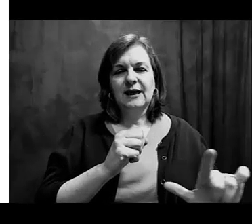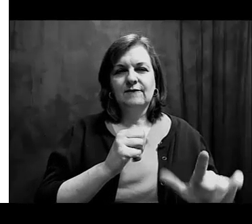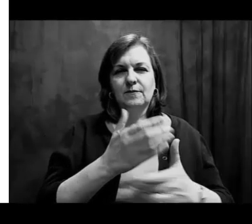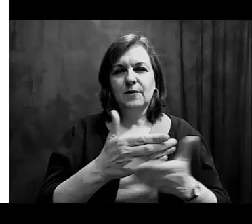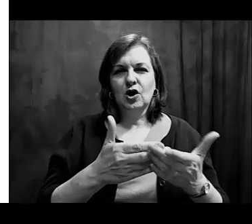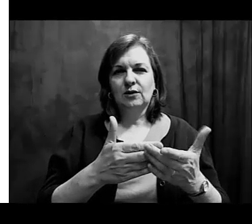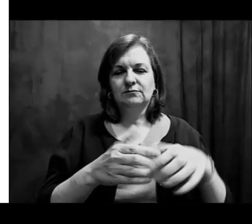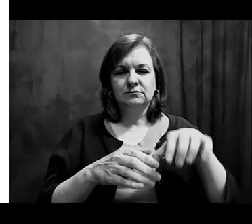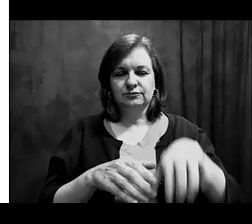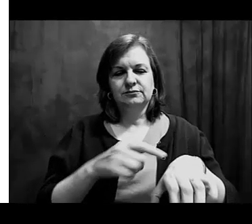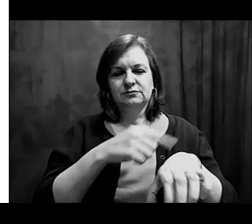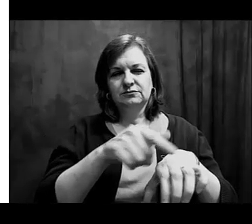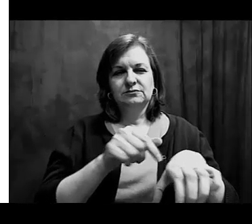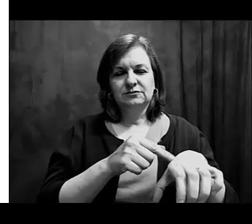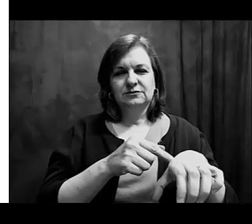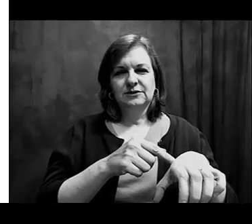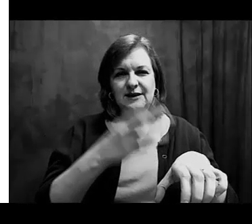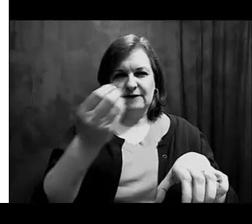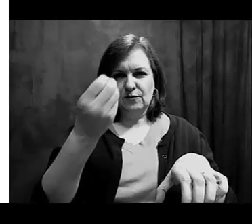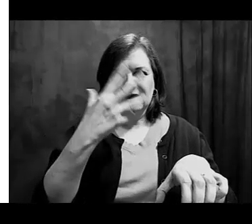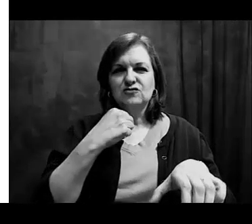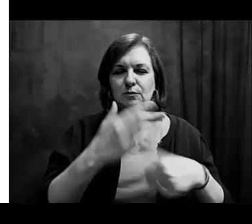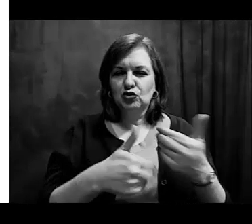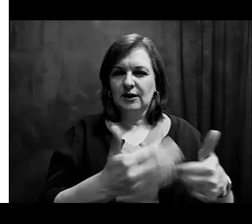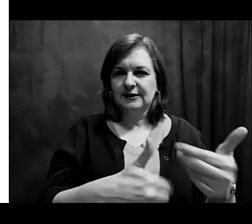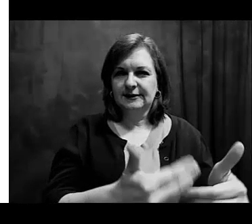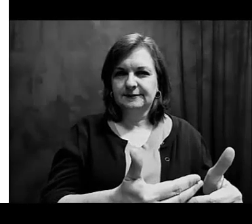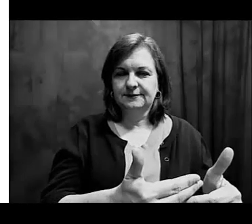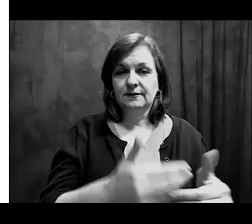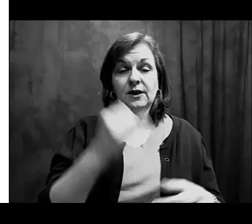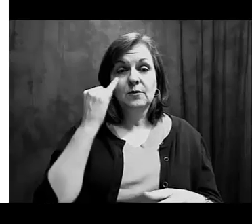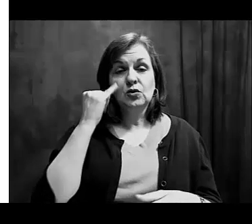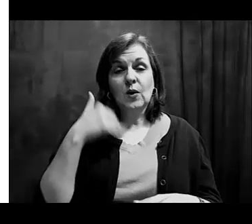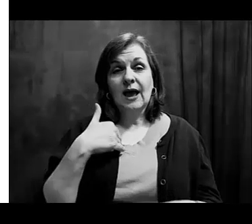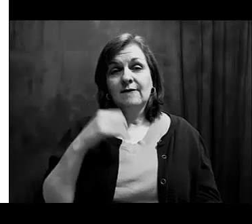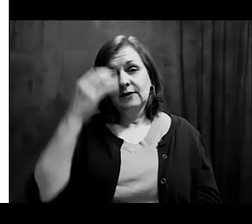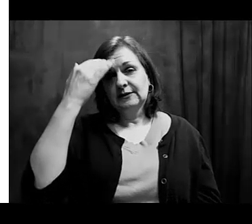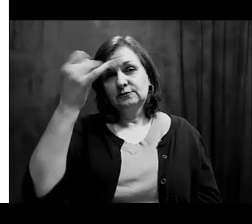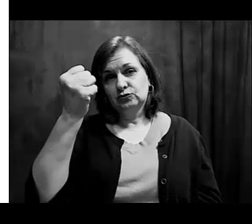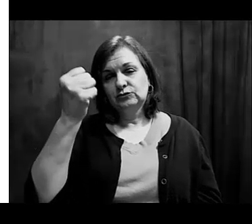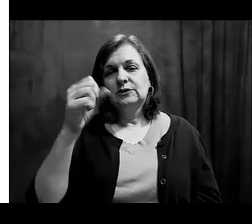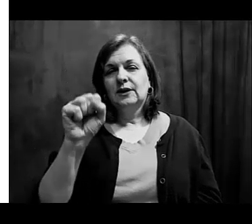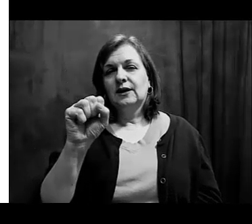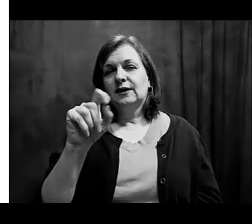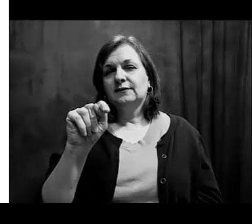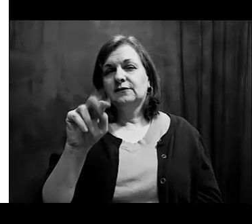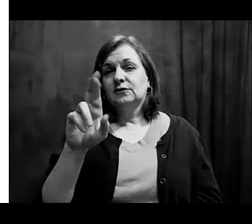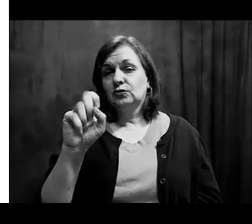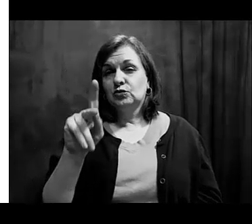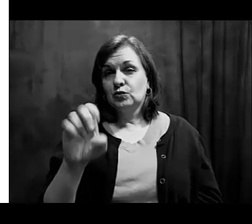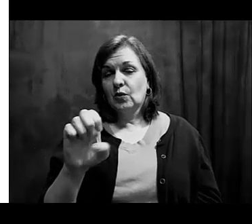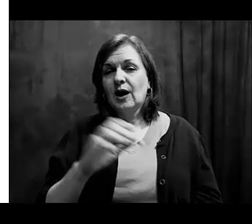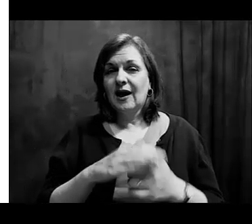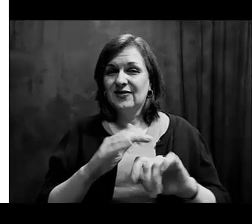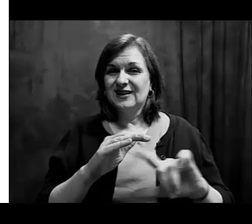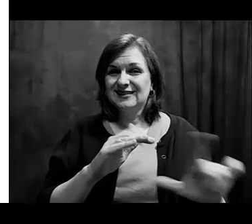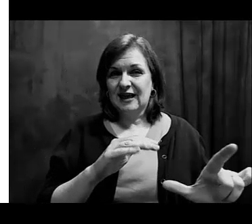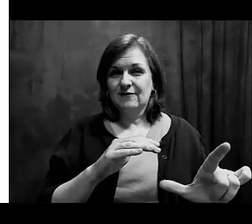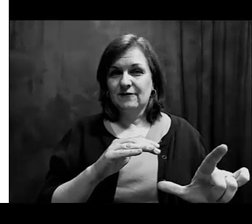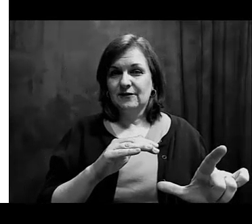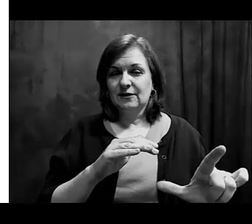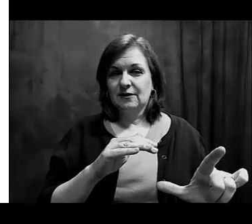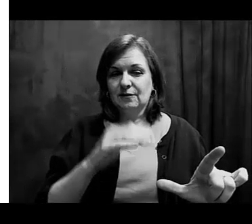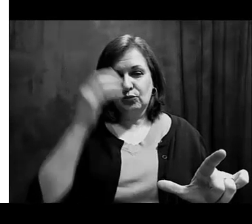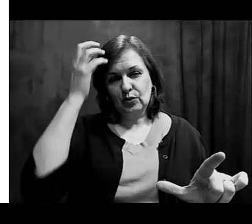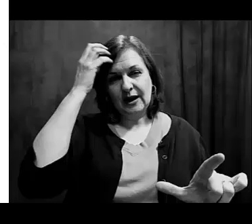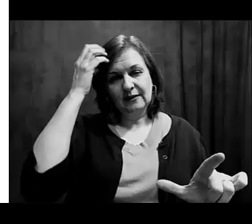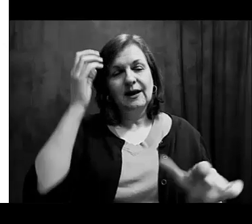and if you have a stroke on the left side of your brain we often look at is affecting your ability to speak as opposed to the right